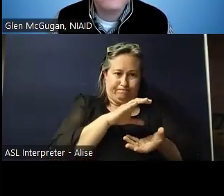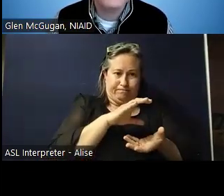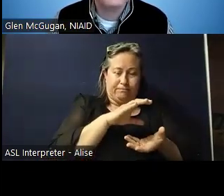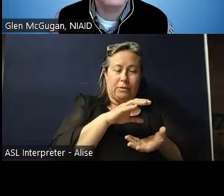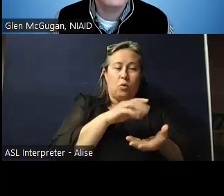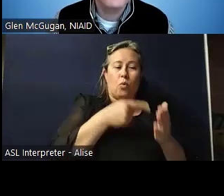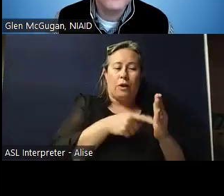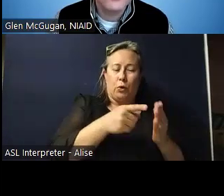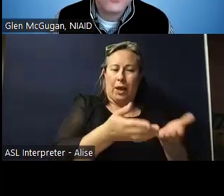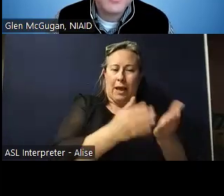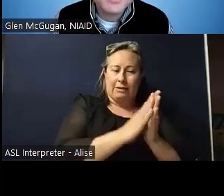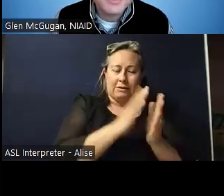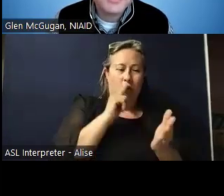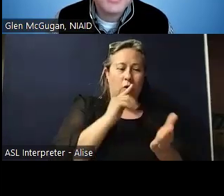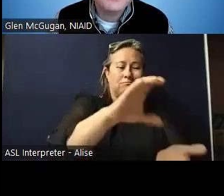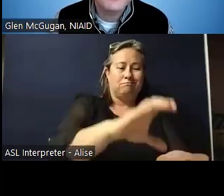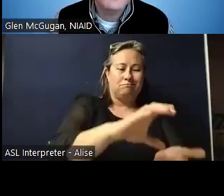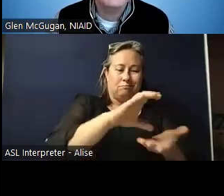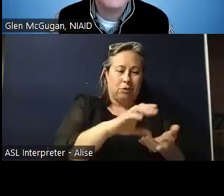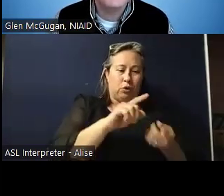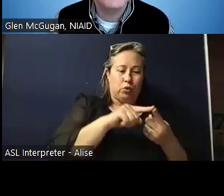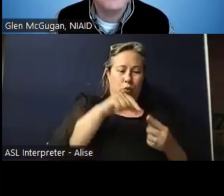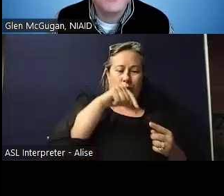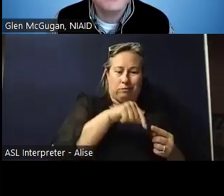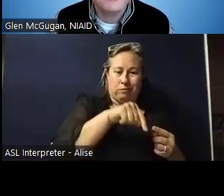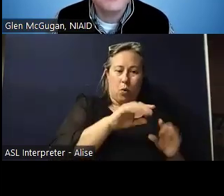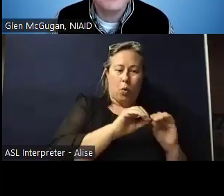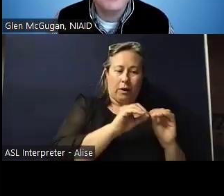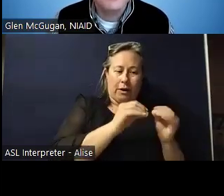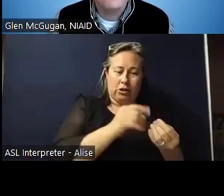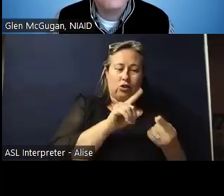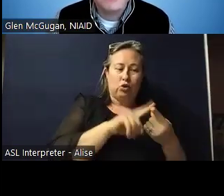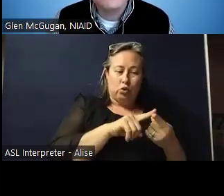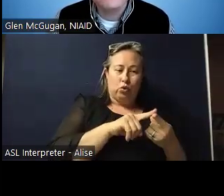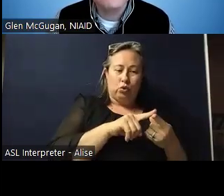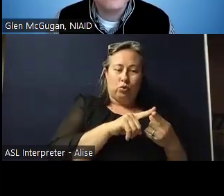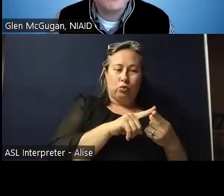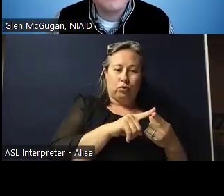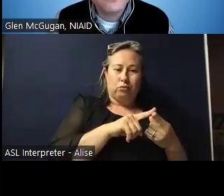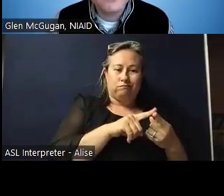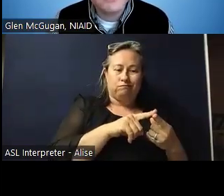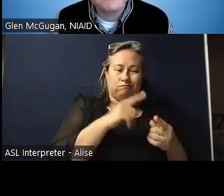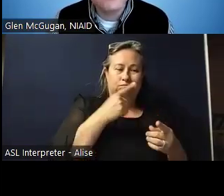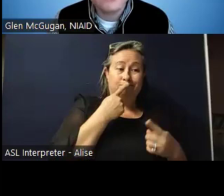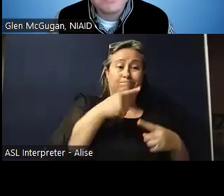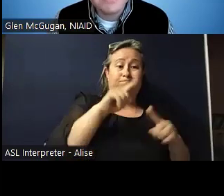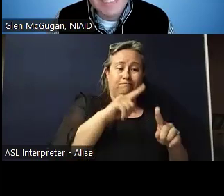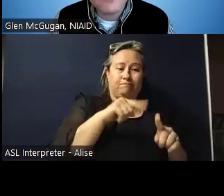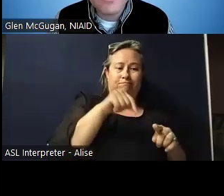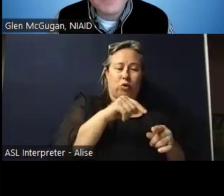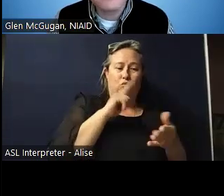will go to your organization to complete the research. Whereas with a foreign component or a collaborator,